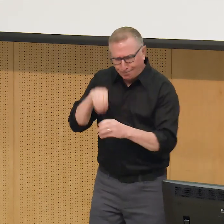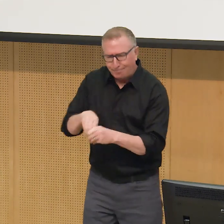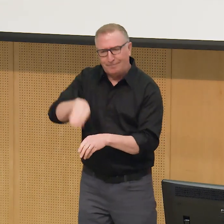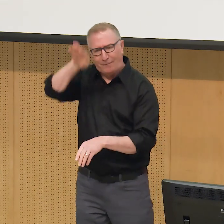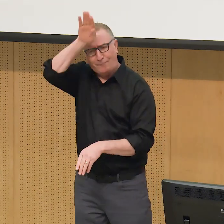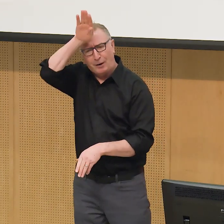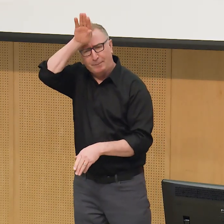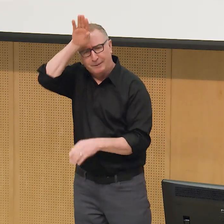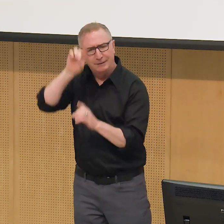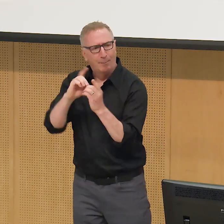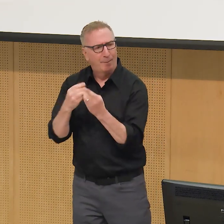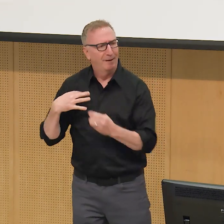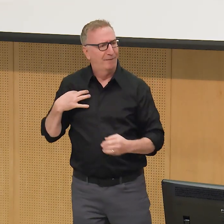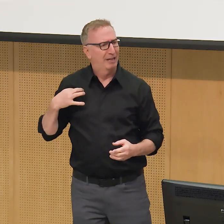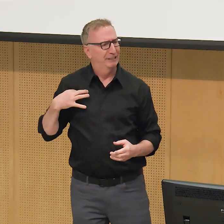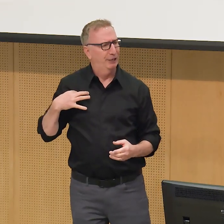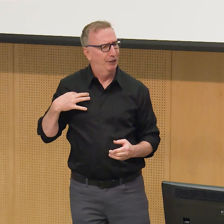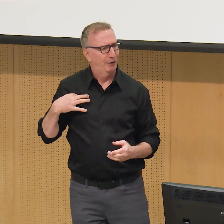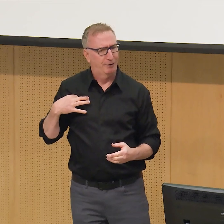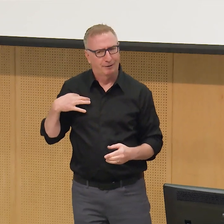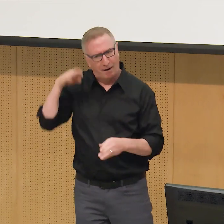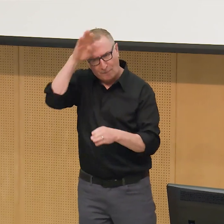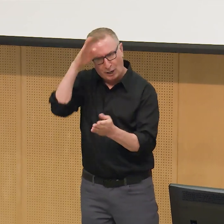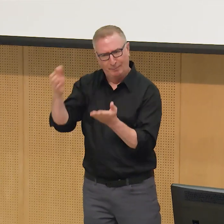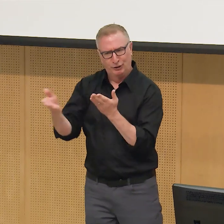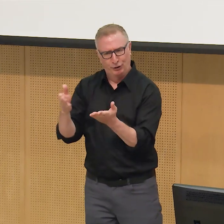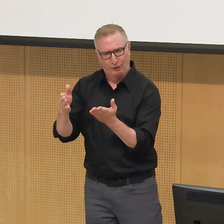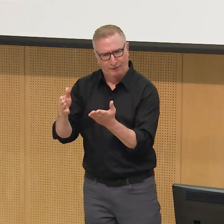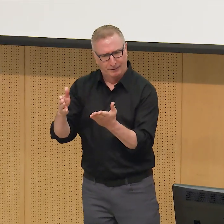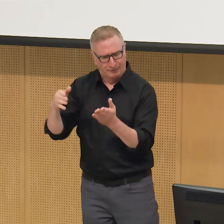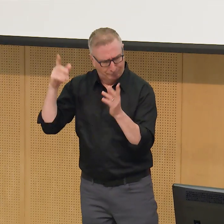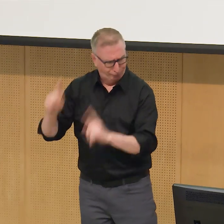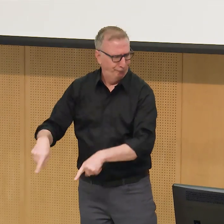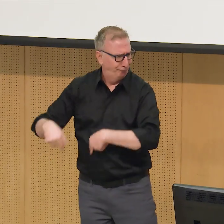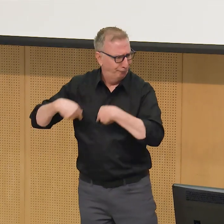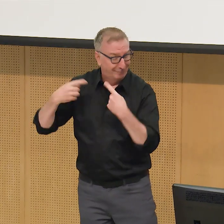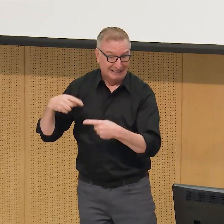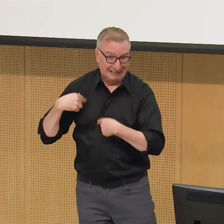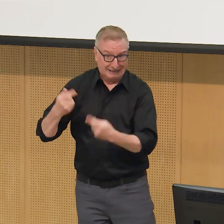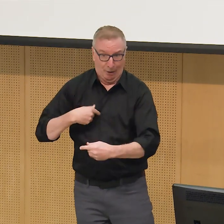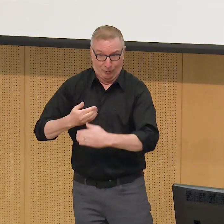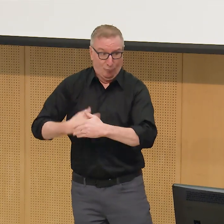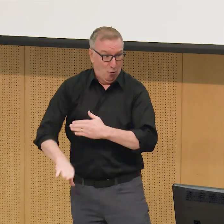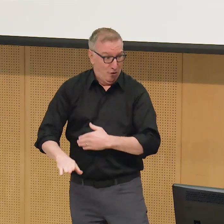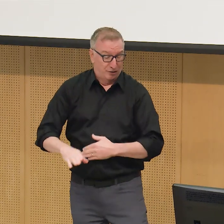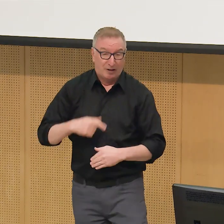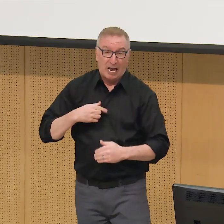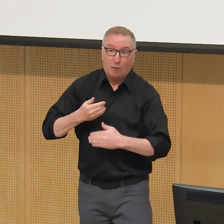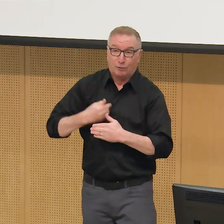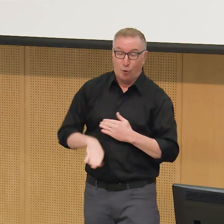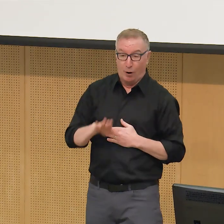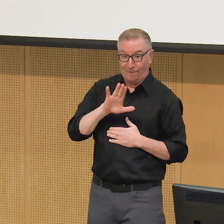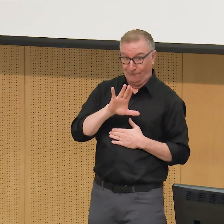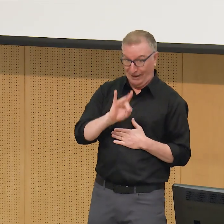At the same time, he was also involved in the volunteer fire department and served as a firefighter from the time I was born,